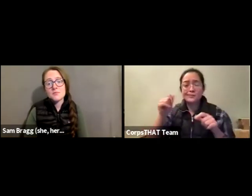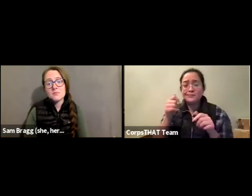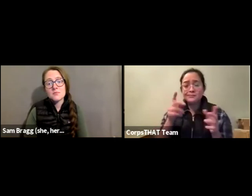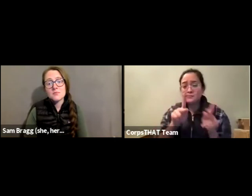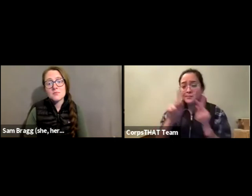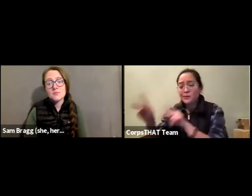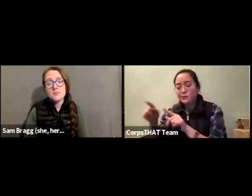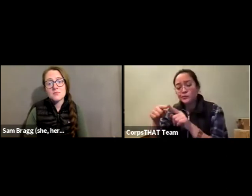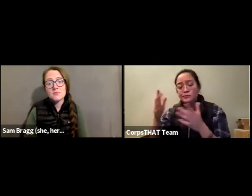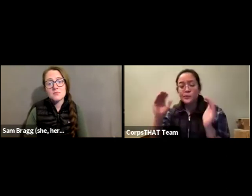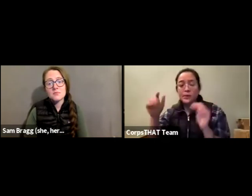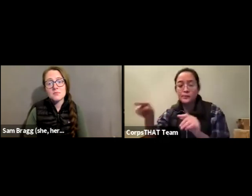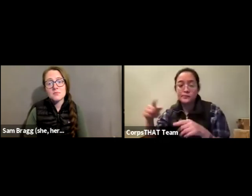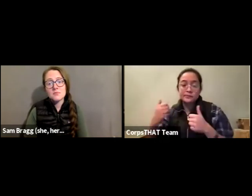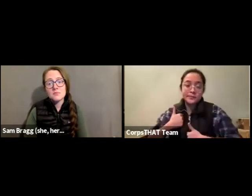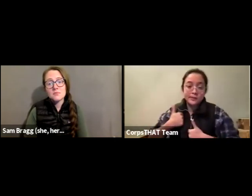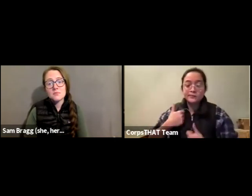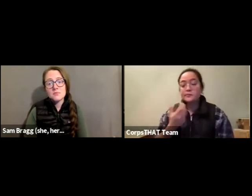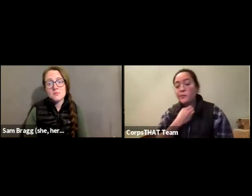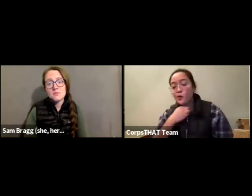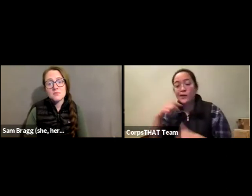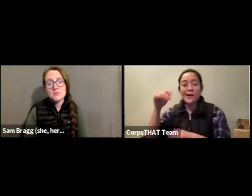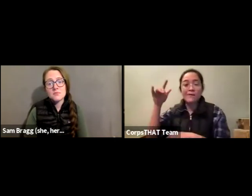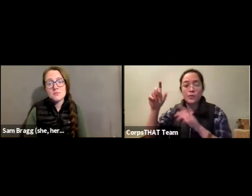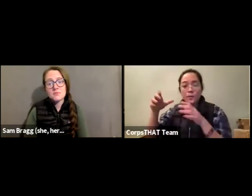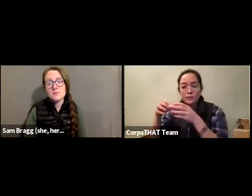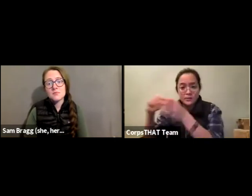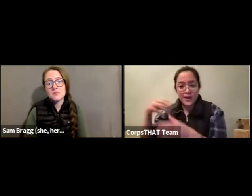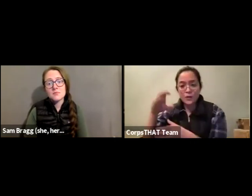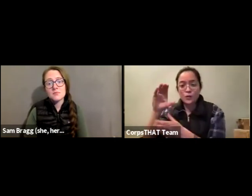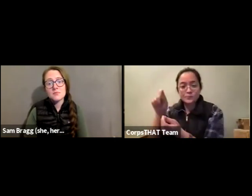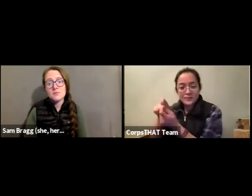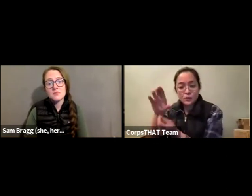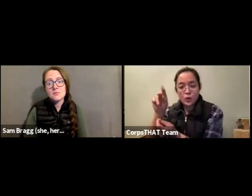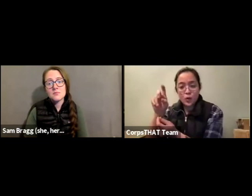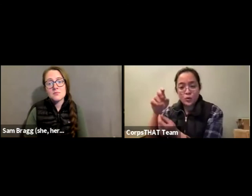and we have to be able to connect and communicate with each other and having